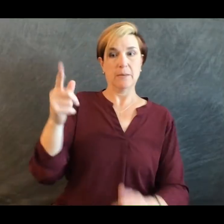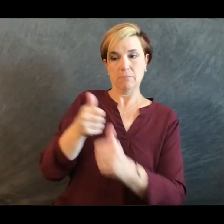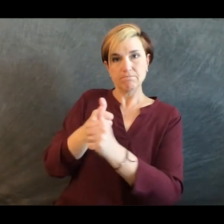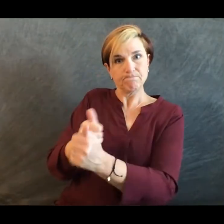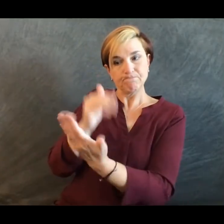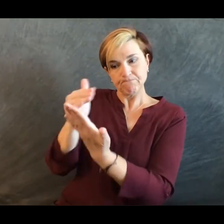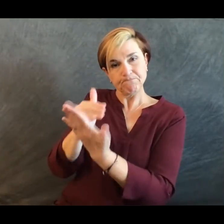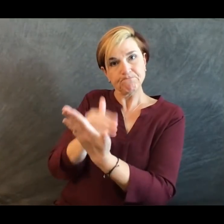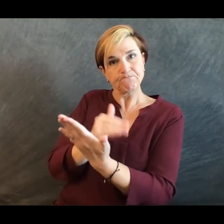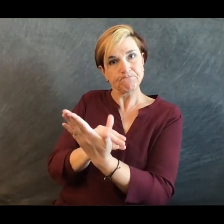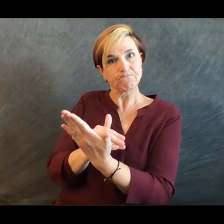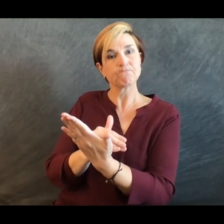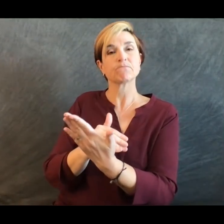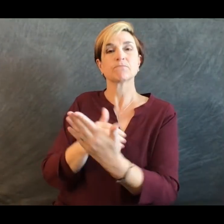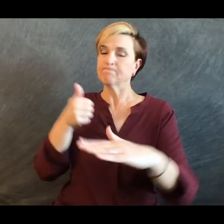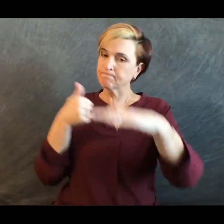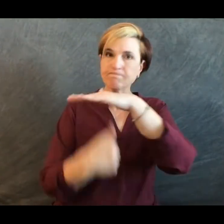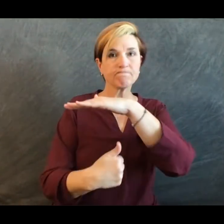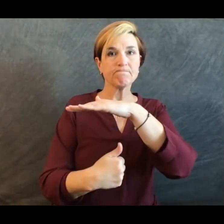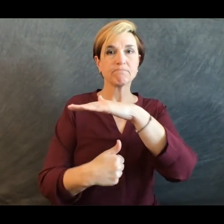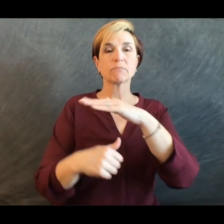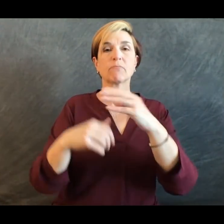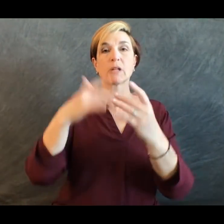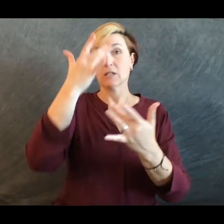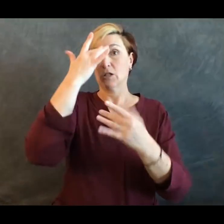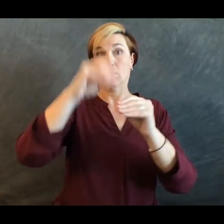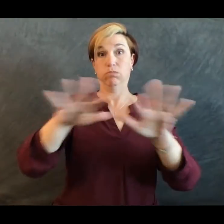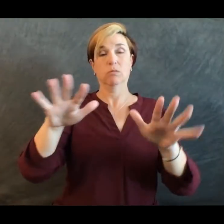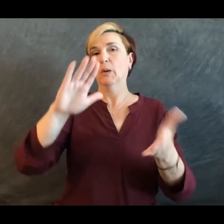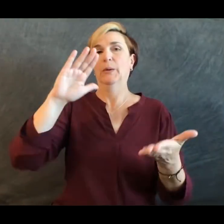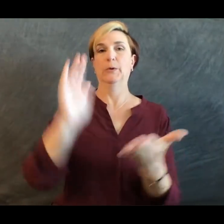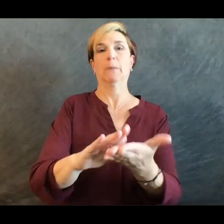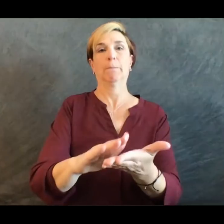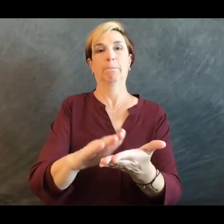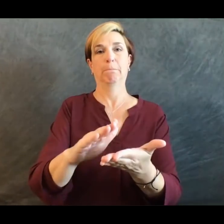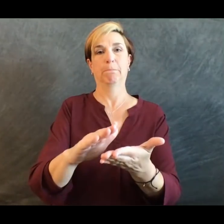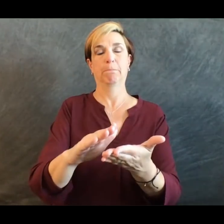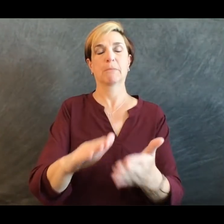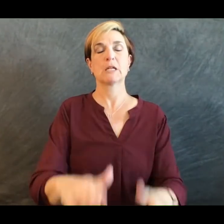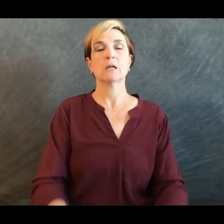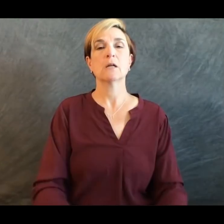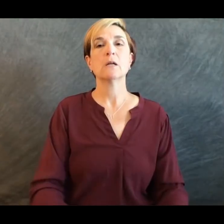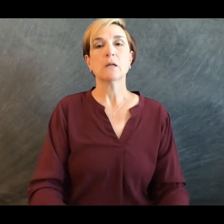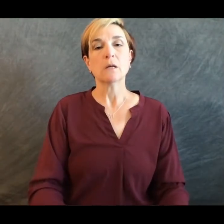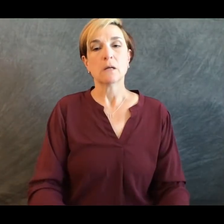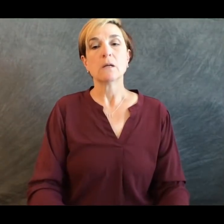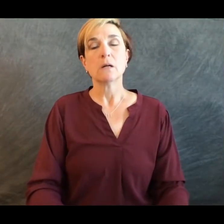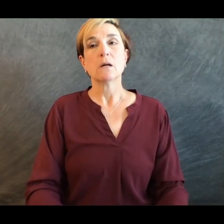change the trajectory of cases we're seeing that what many states